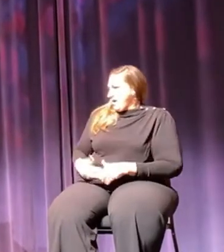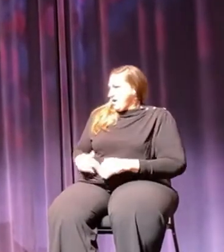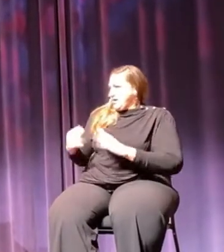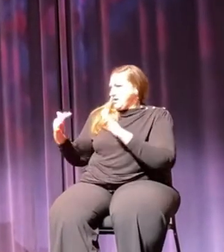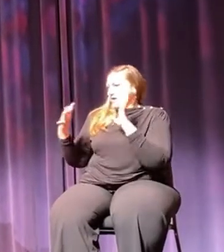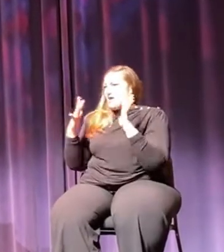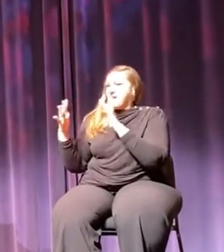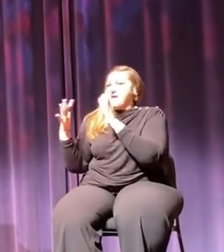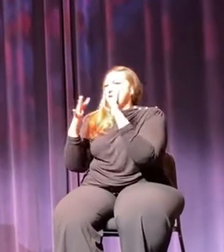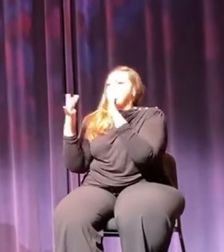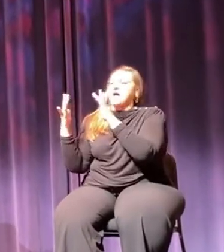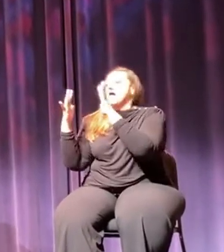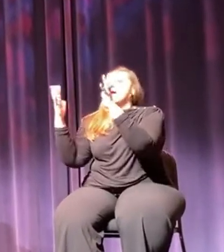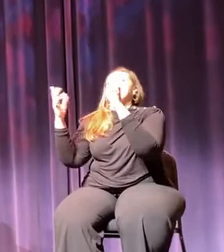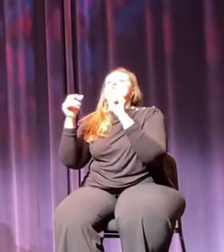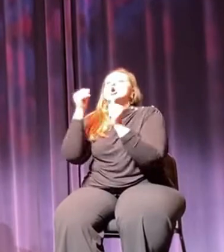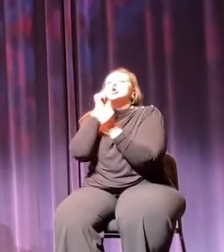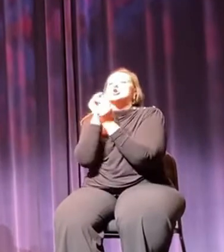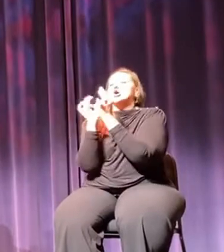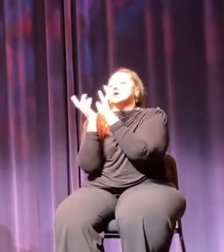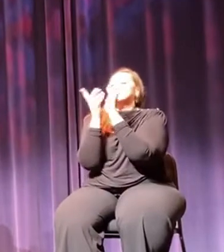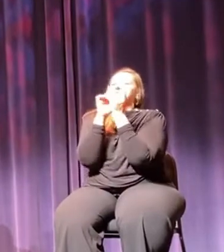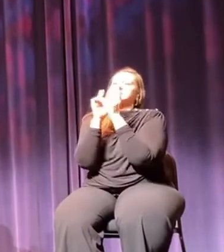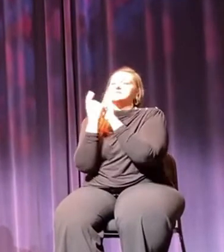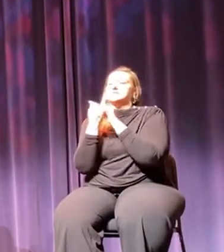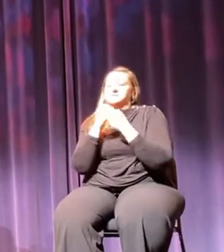Hybridized girl orbitals amass around my heart